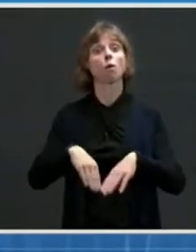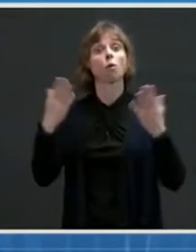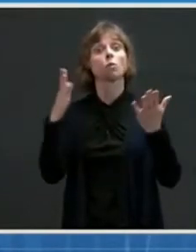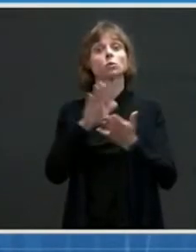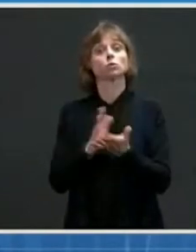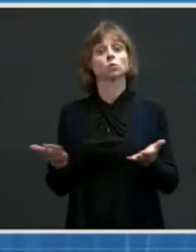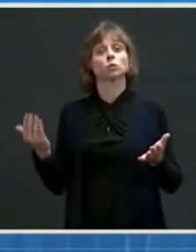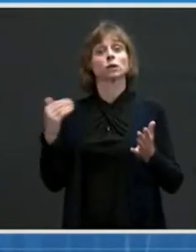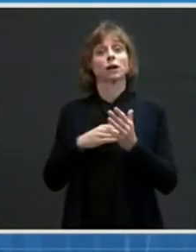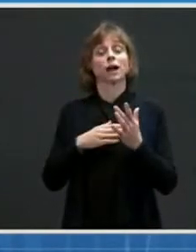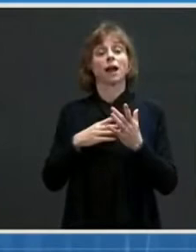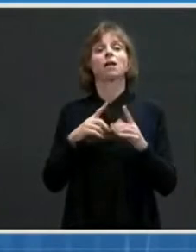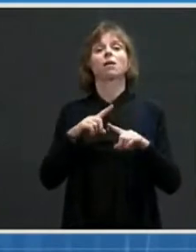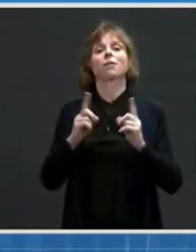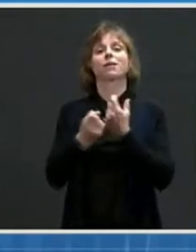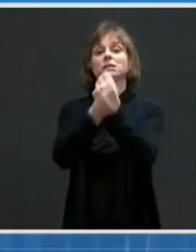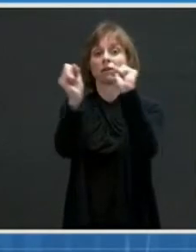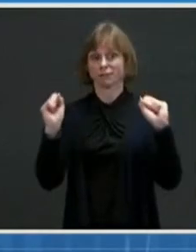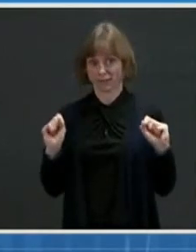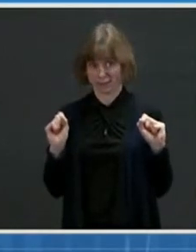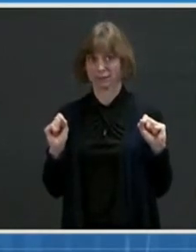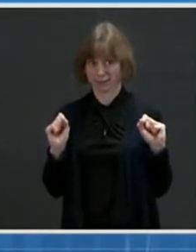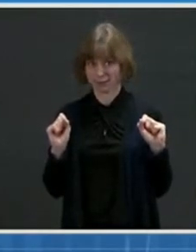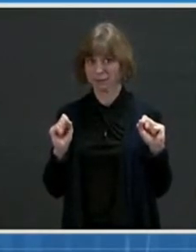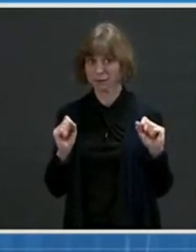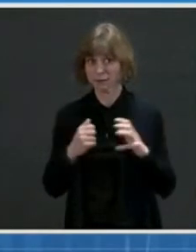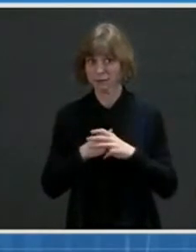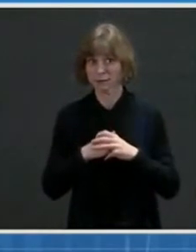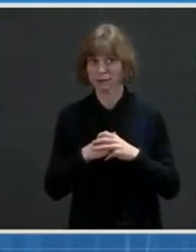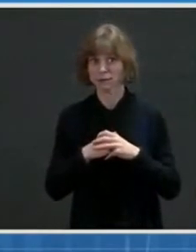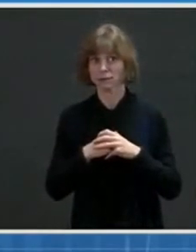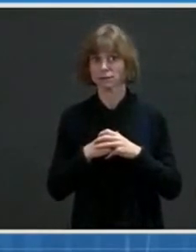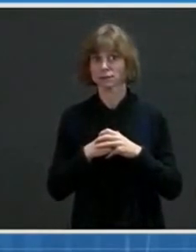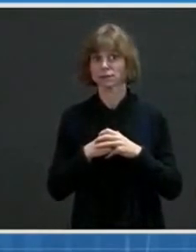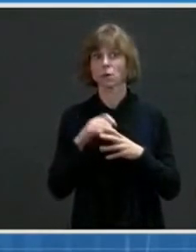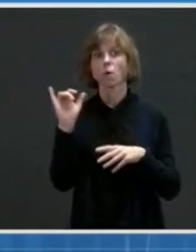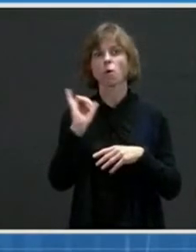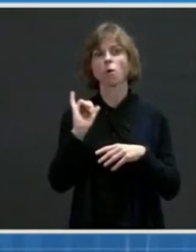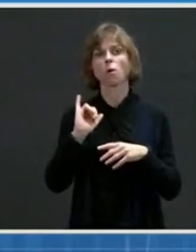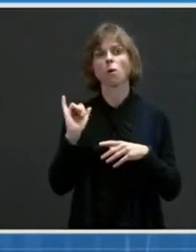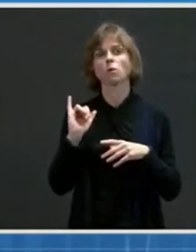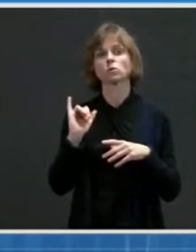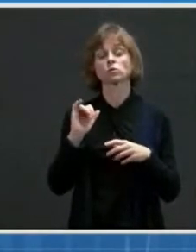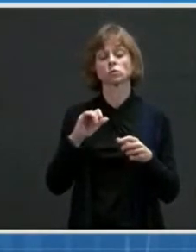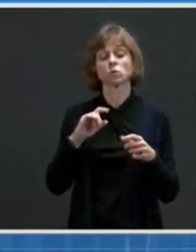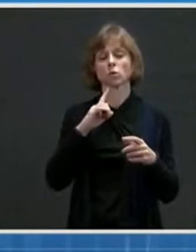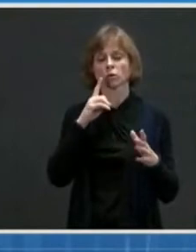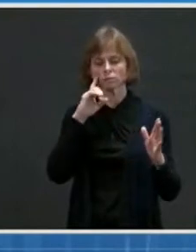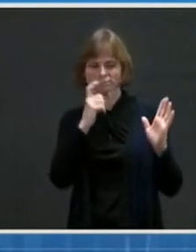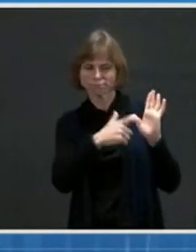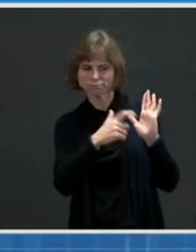REOPENINGS. THE GOAL IS TO ACHIEVE THE REOPENING OF SCHOOLS SAFELY.